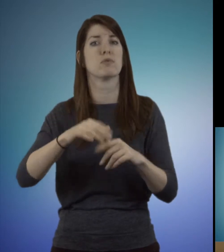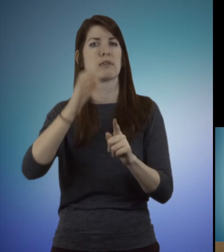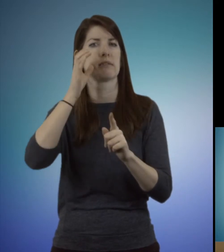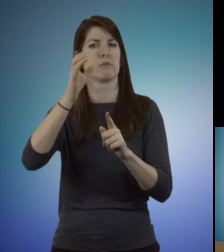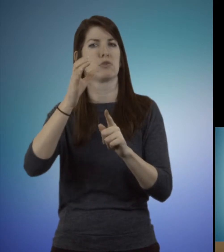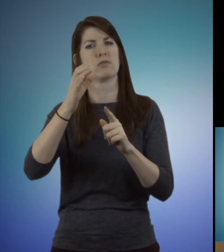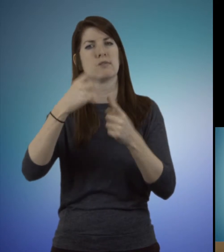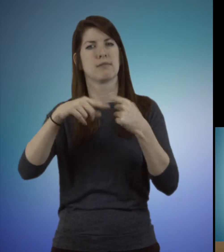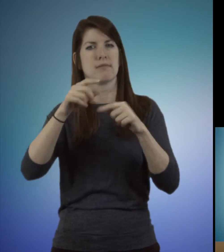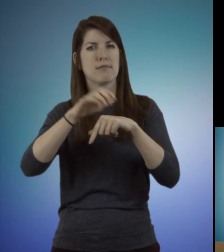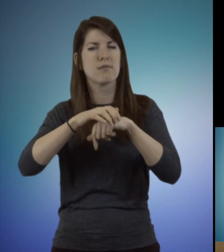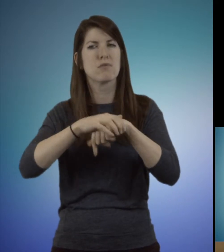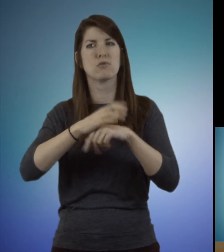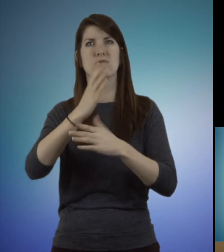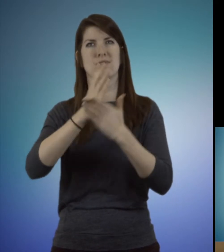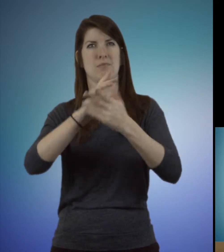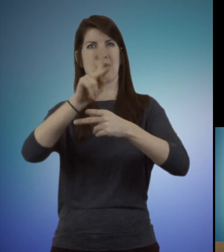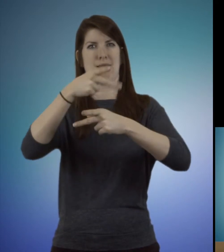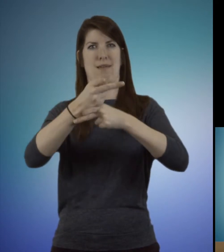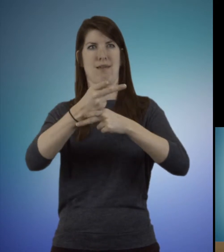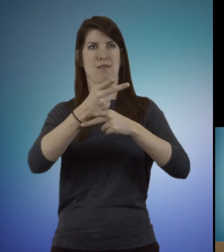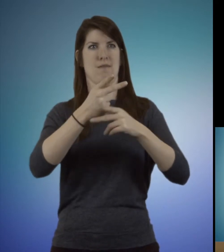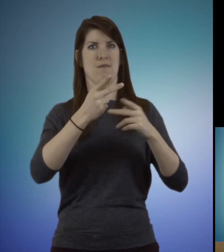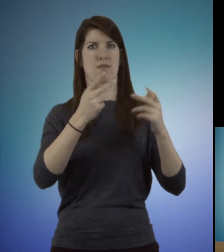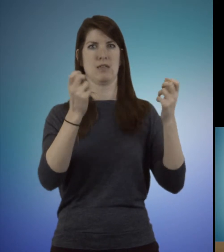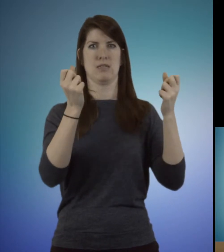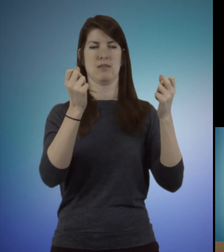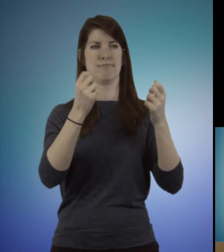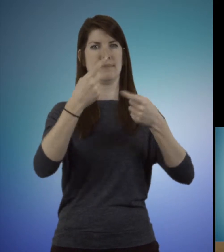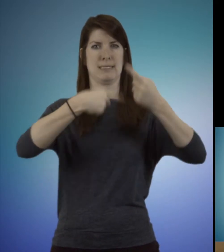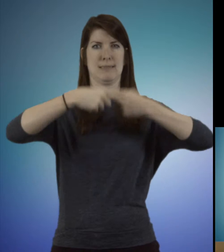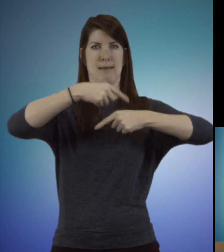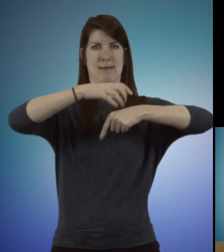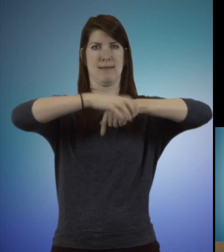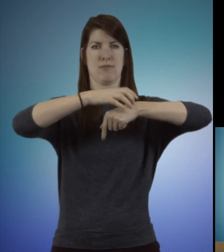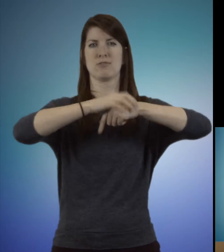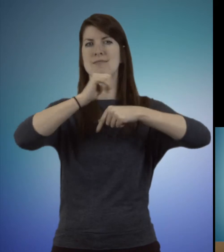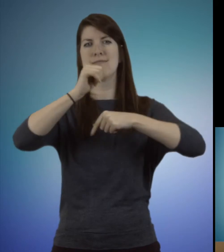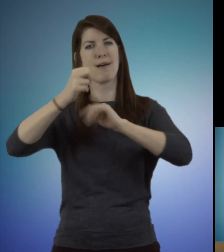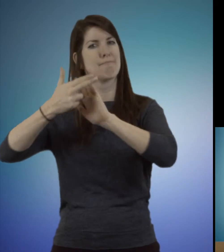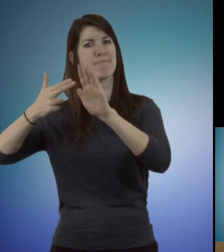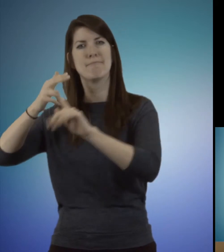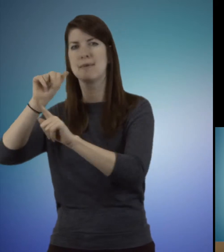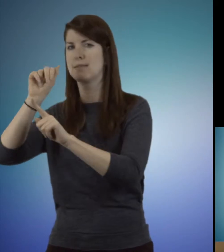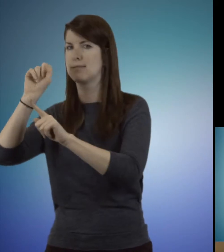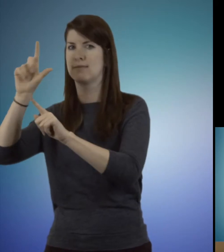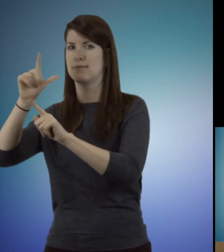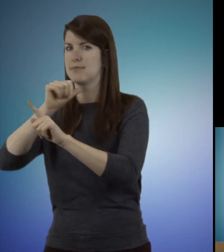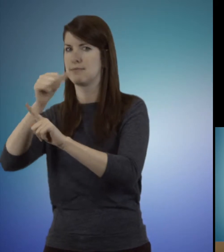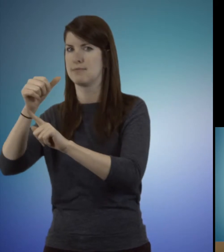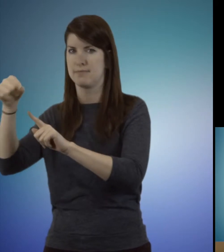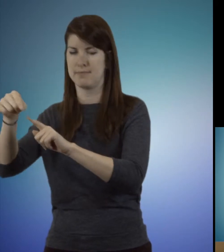where they follow English word order, is essentially some form of manual English and not considered American Sign Language.